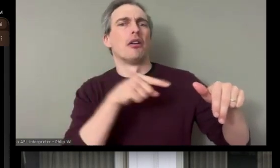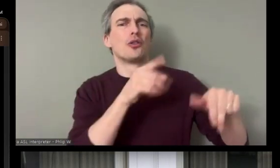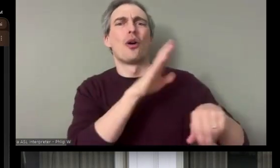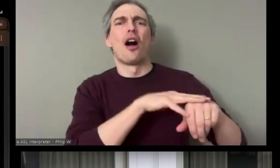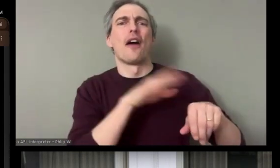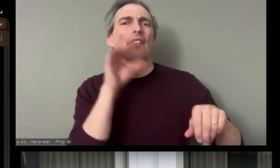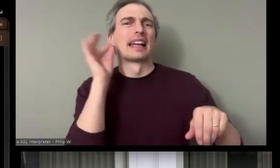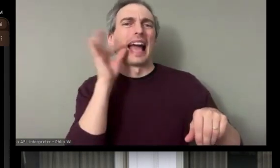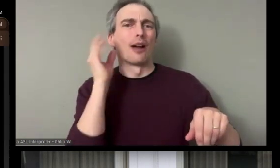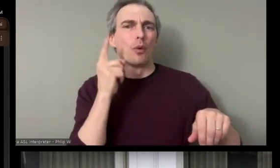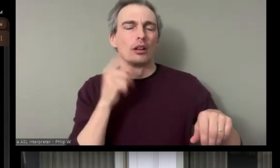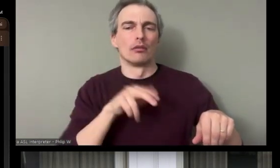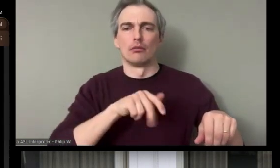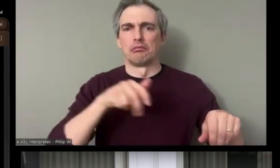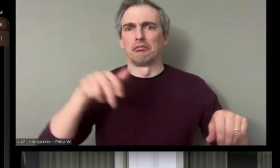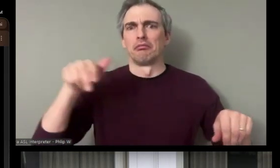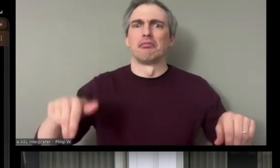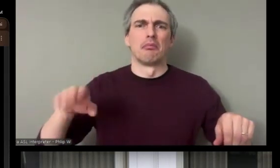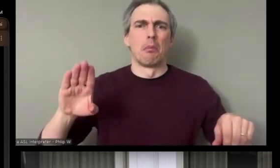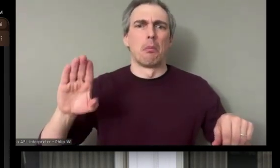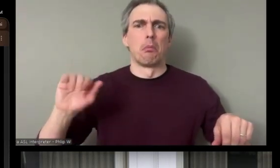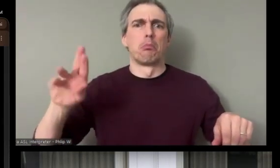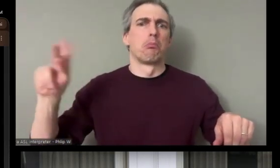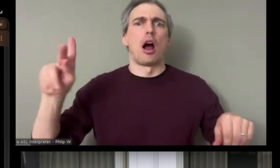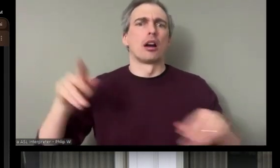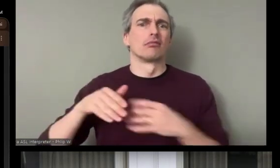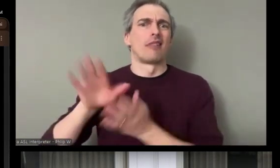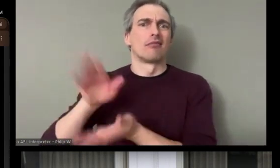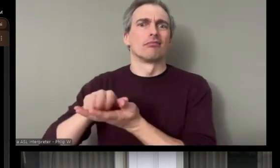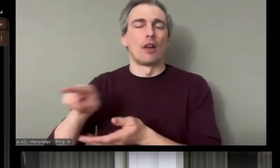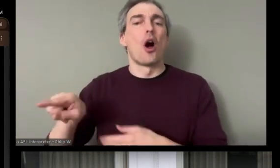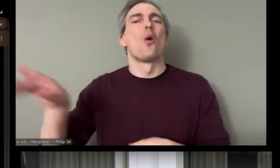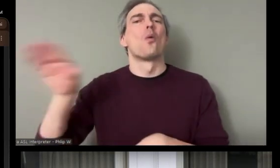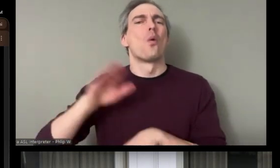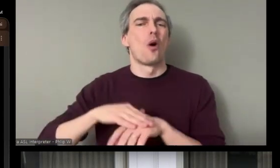simple things to implement in a virtual world to illustrate the principles.